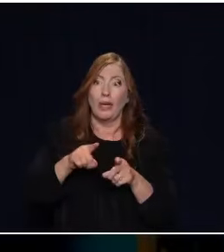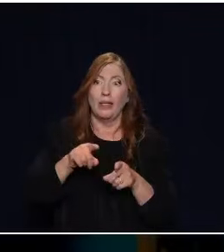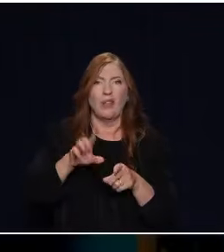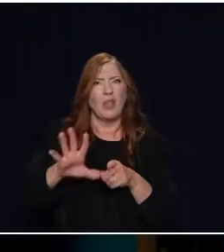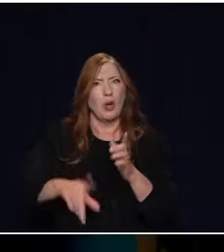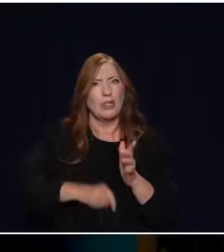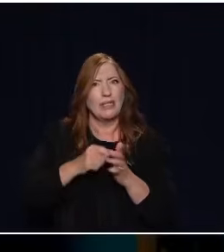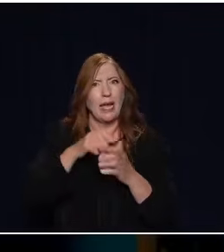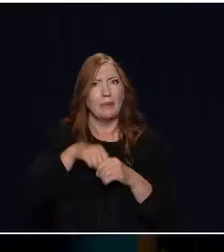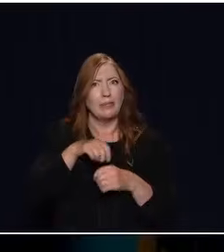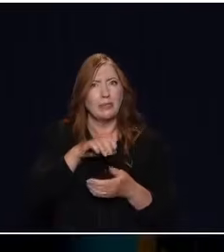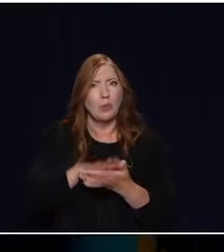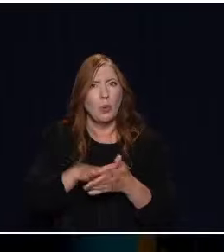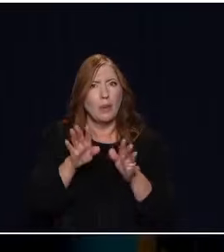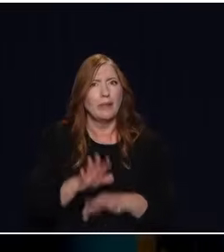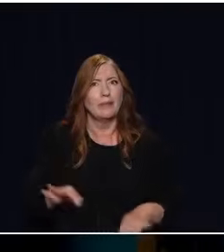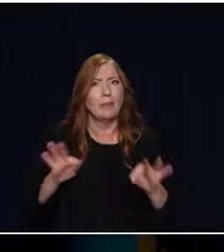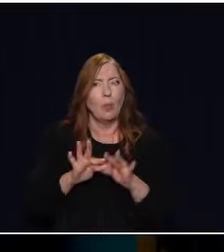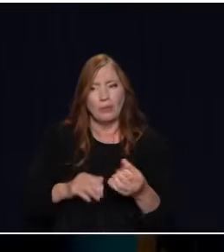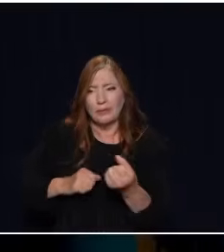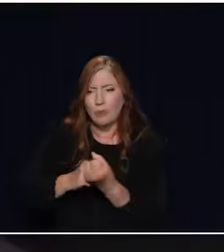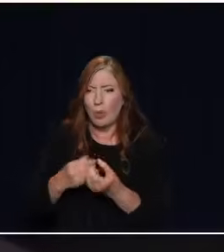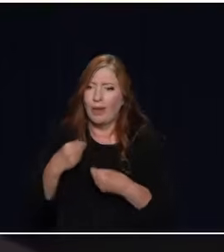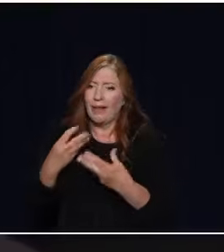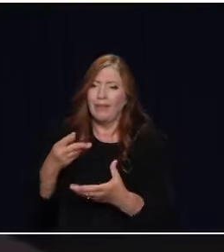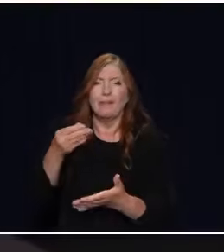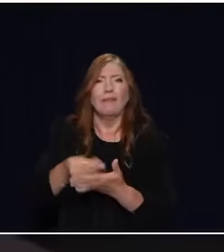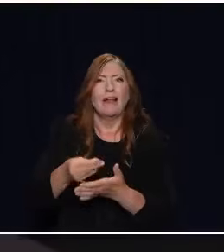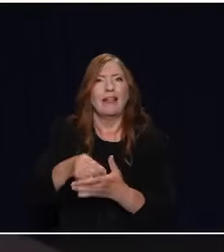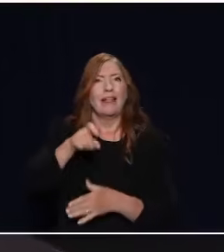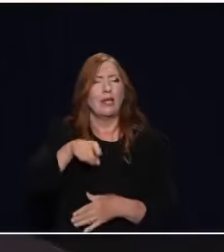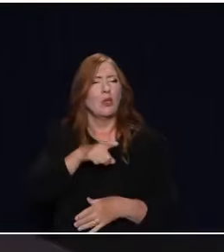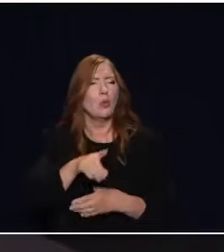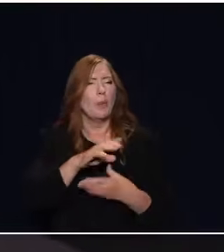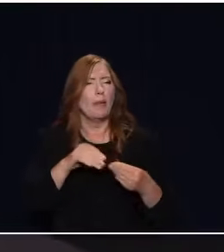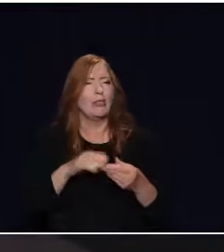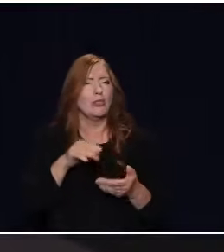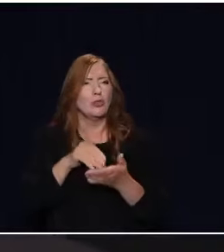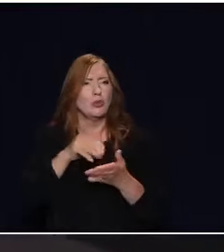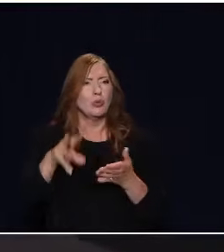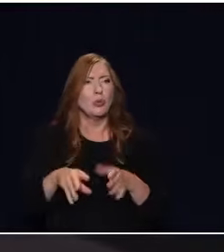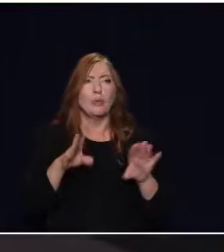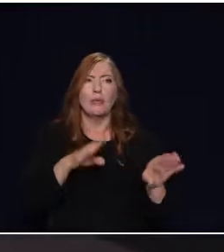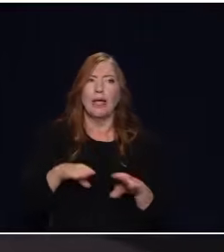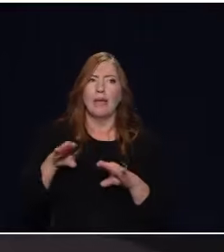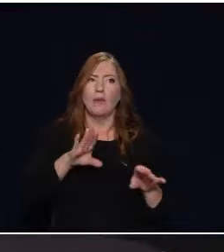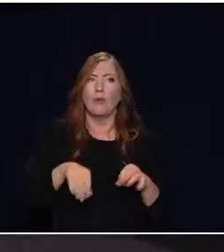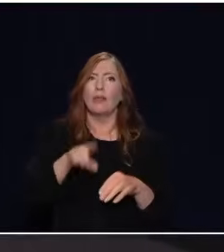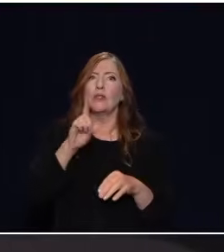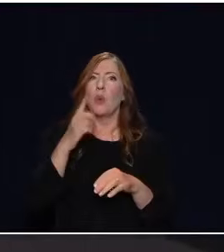AND DO ALL THE THINGS THEY NEED TO DO WHILE THEY ARE IN SCHOOL AND IT IS IMPORTANT WE SUPPORT THEM AND GIVE THEM THE FUNDING